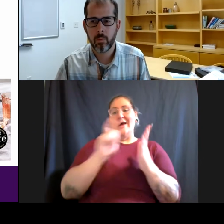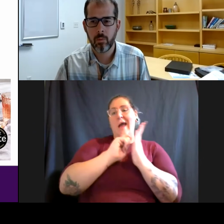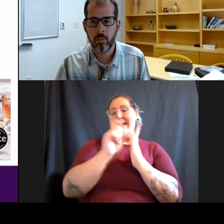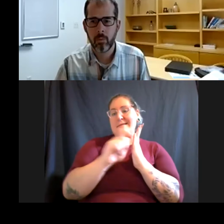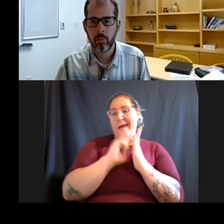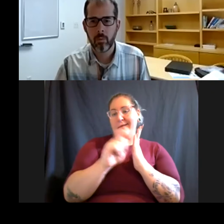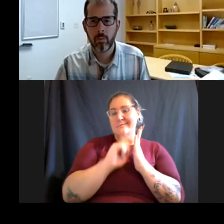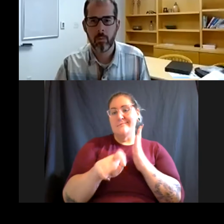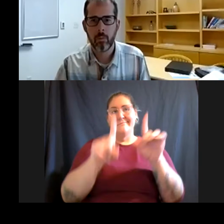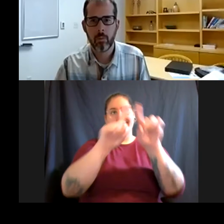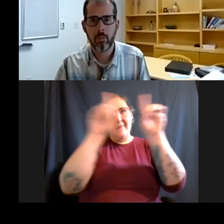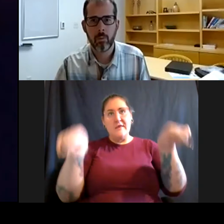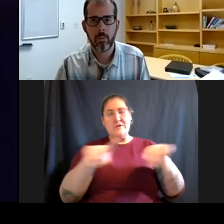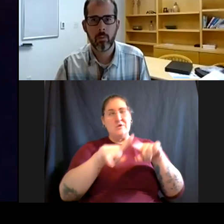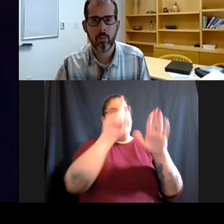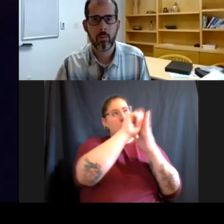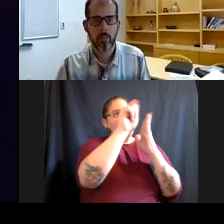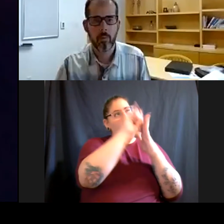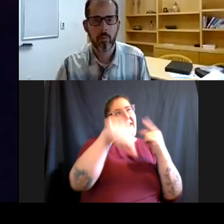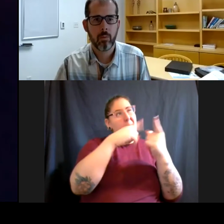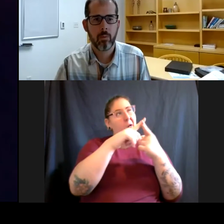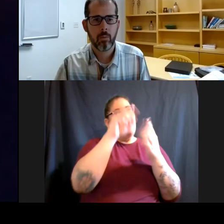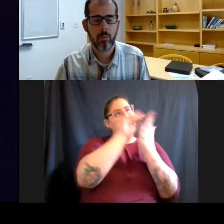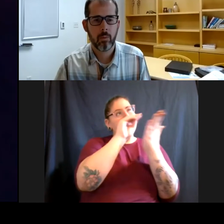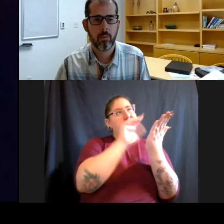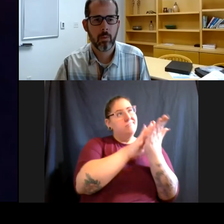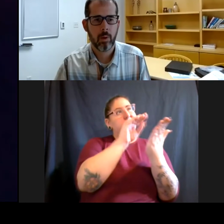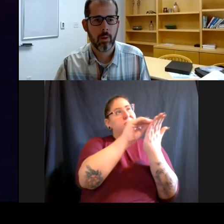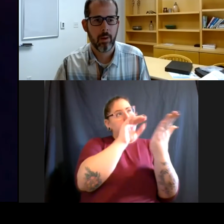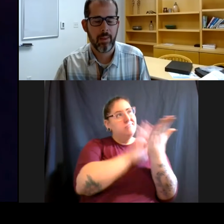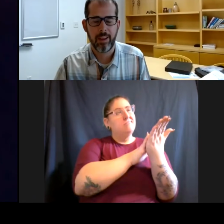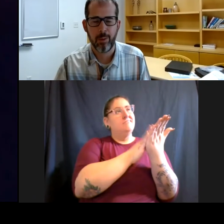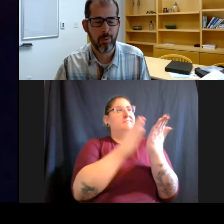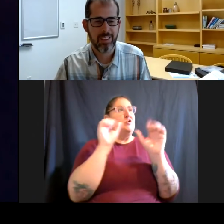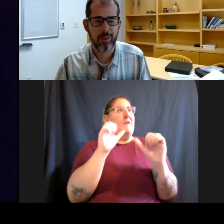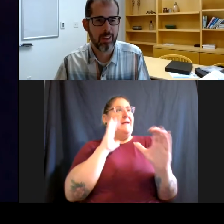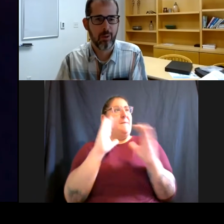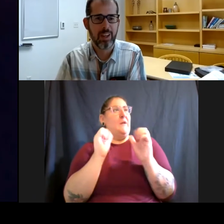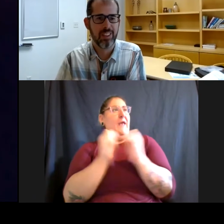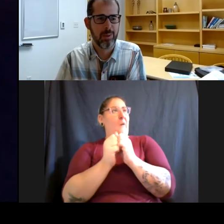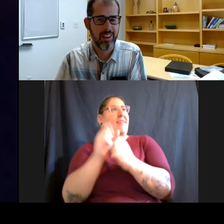the accessibility to a developer as well. >> Jonathan: Thank you, we had so many questions,